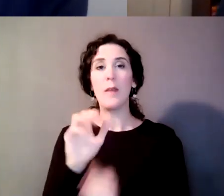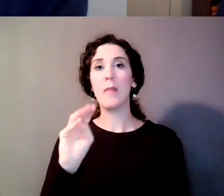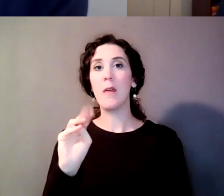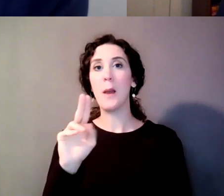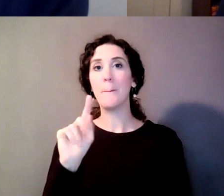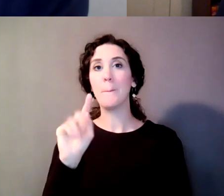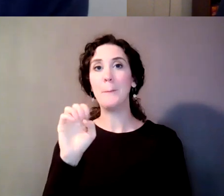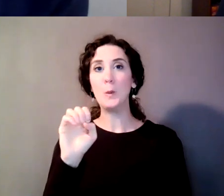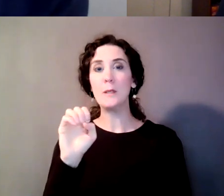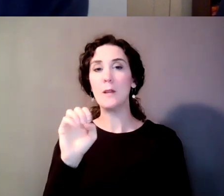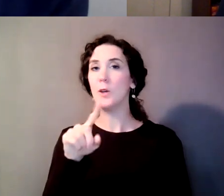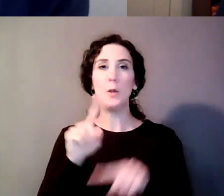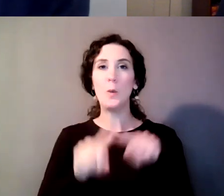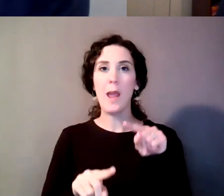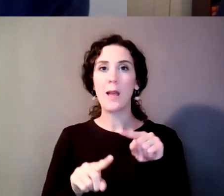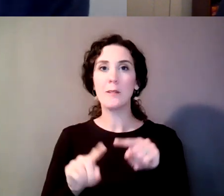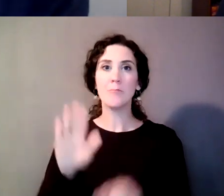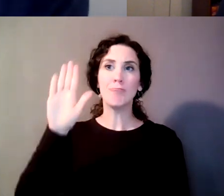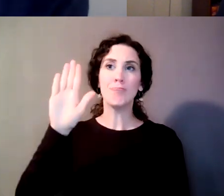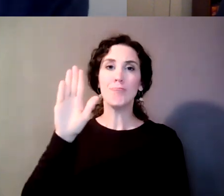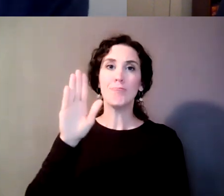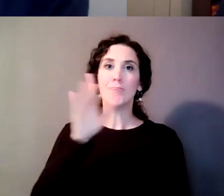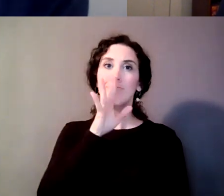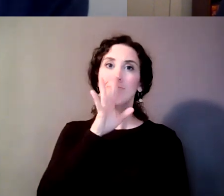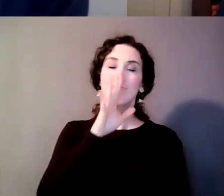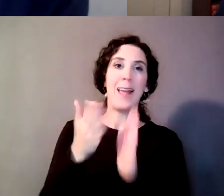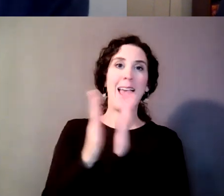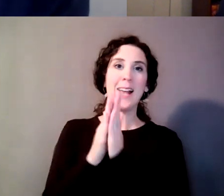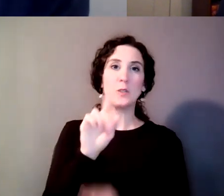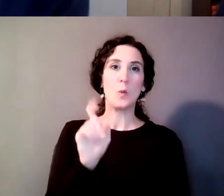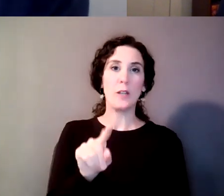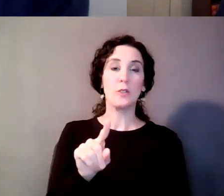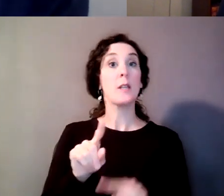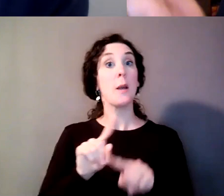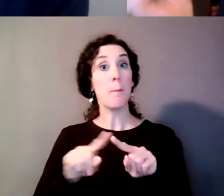so you won't be able to verbally ask questions, but we definitely want you to ask them. You